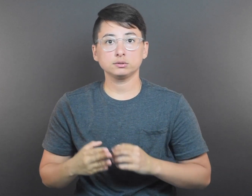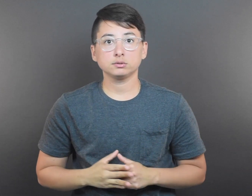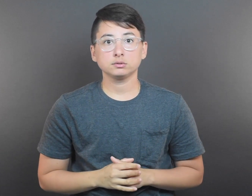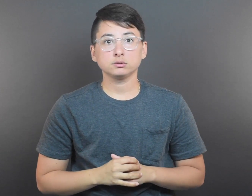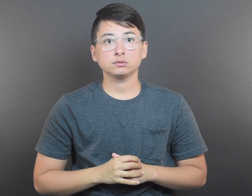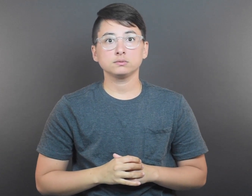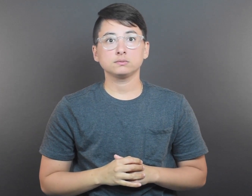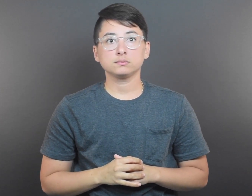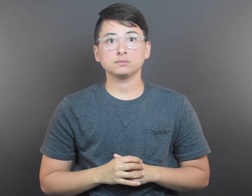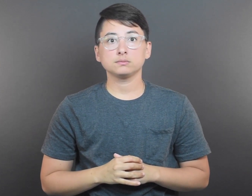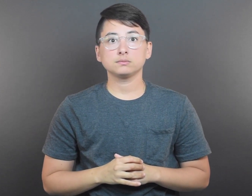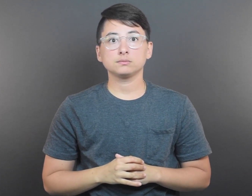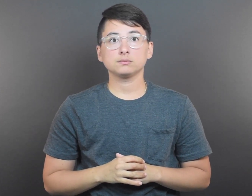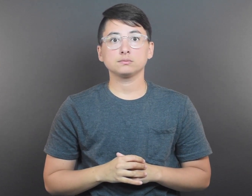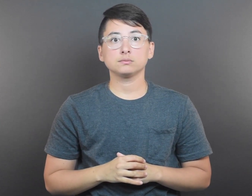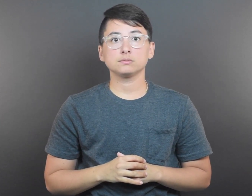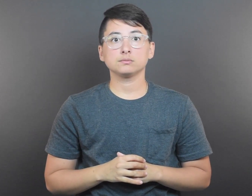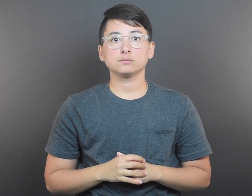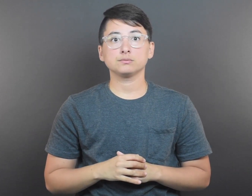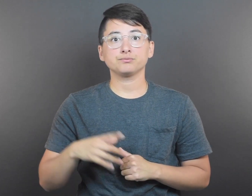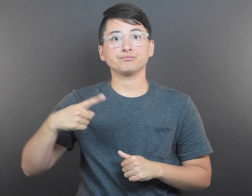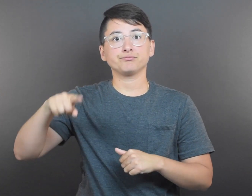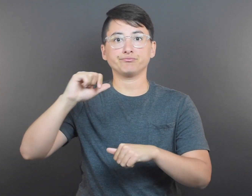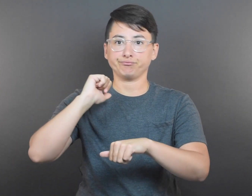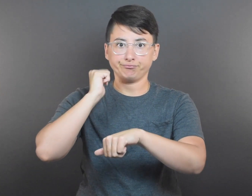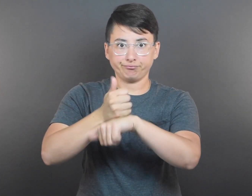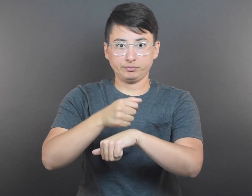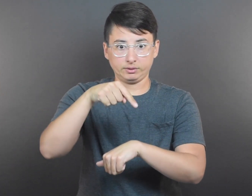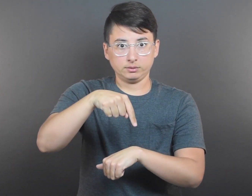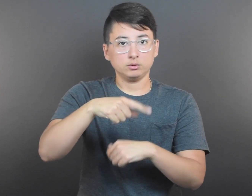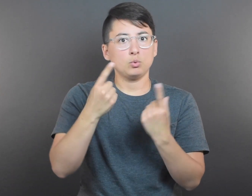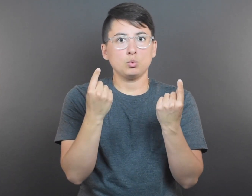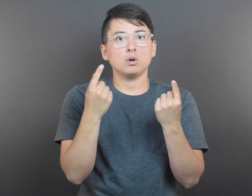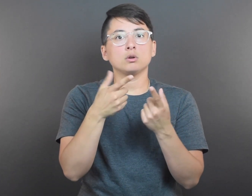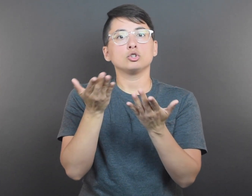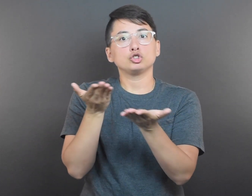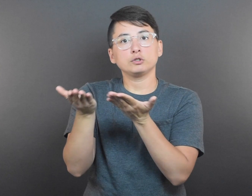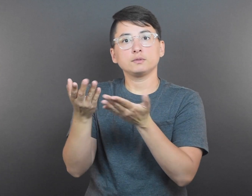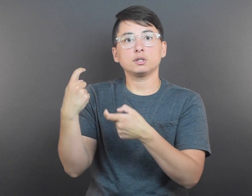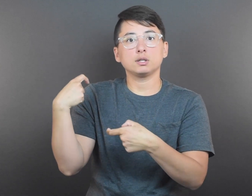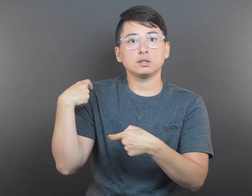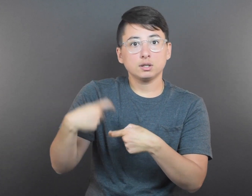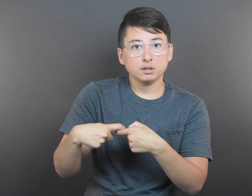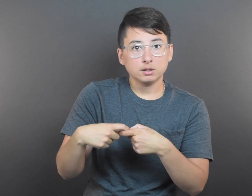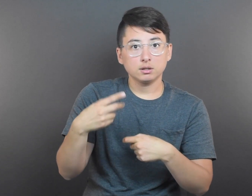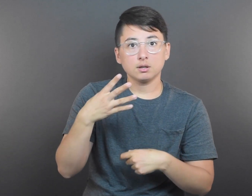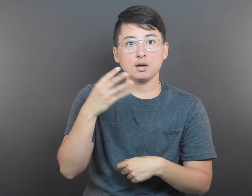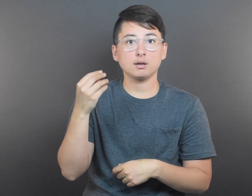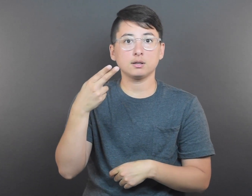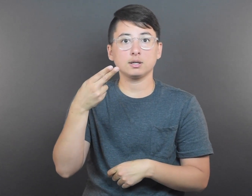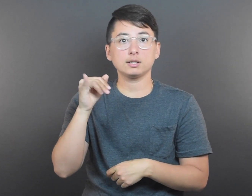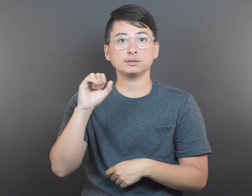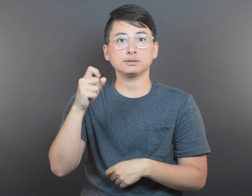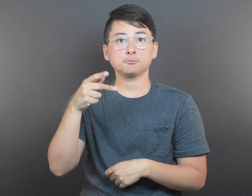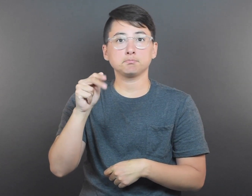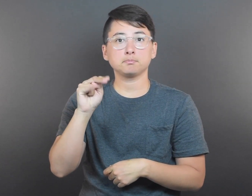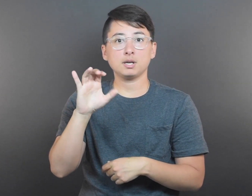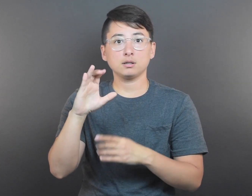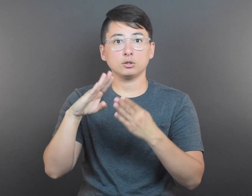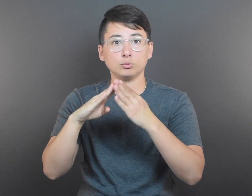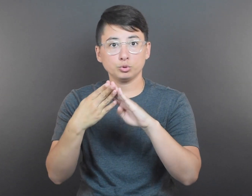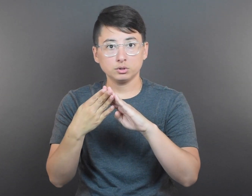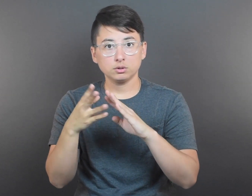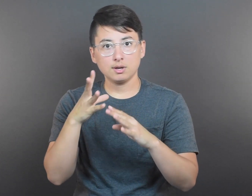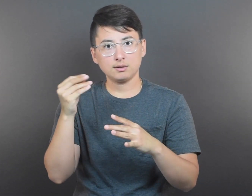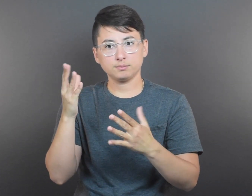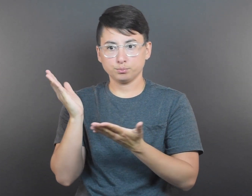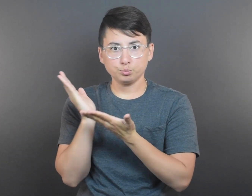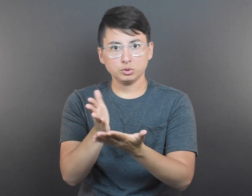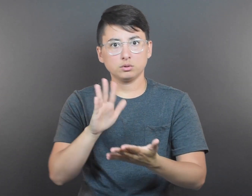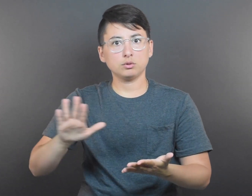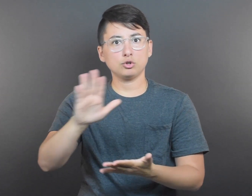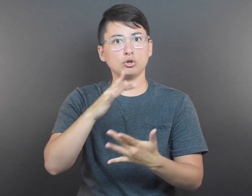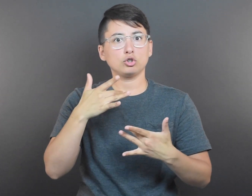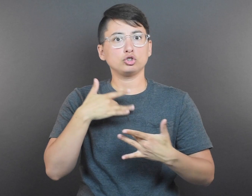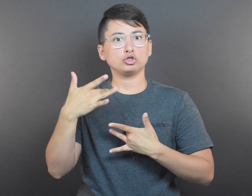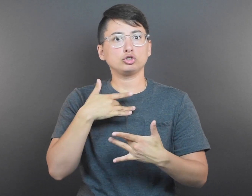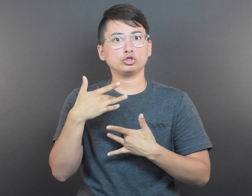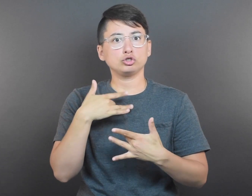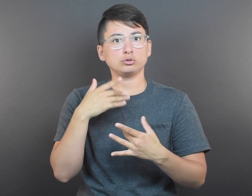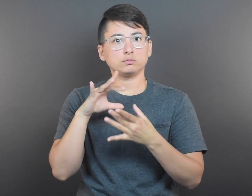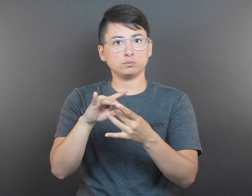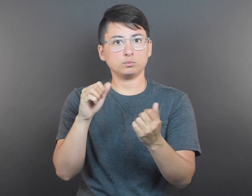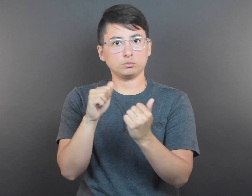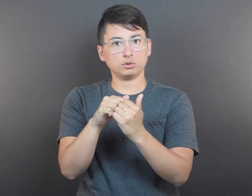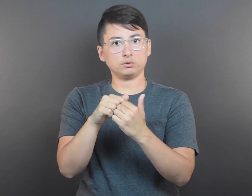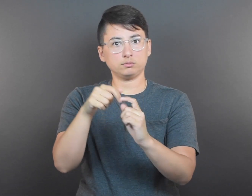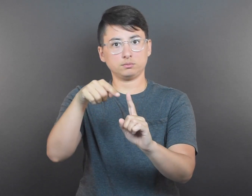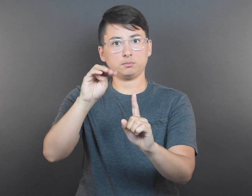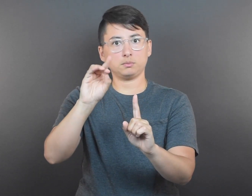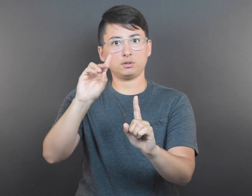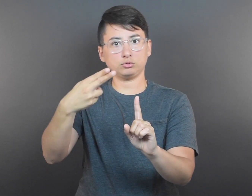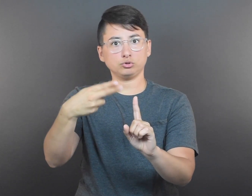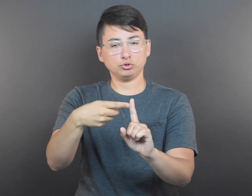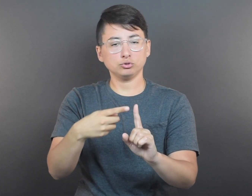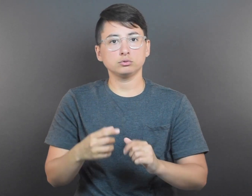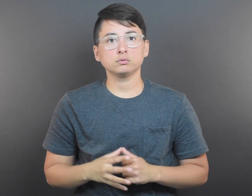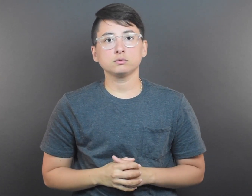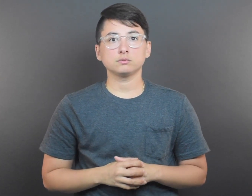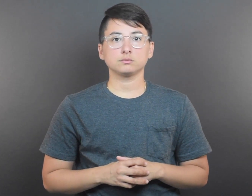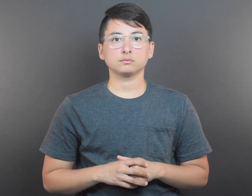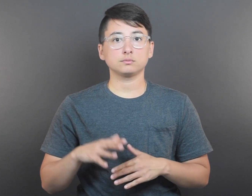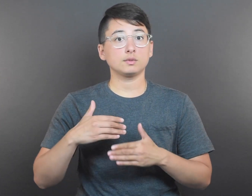the Latinx/Hispanic community and bring their concerns to the forefront of MDH.